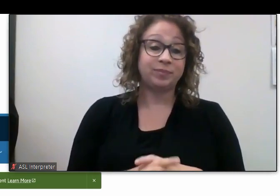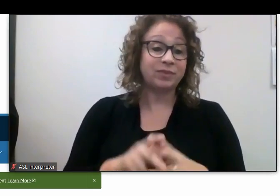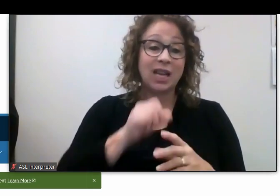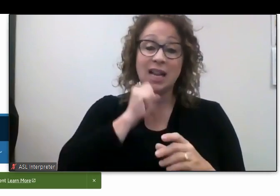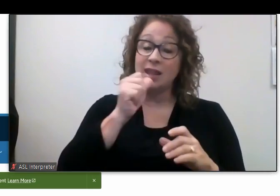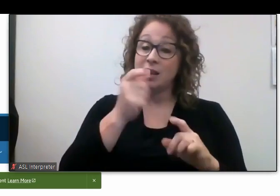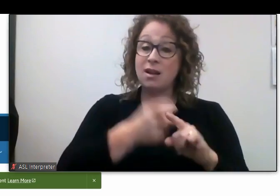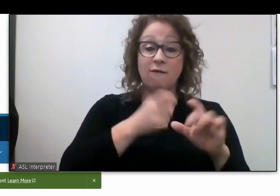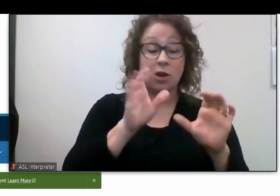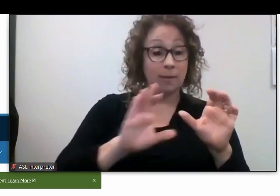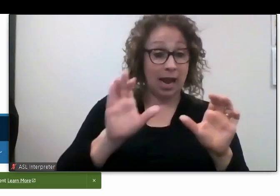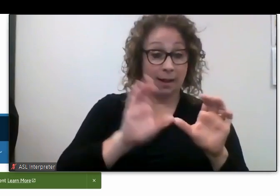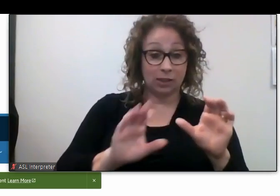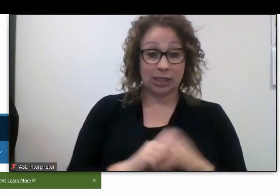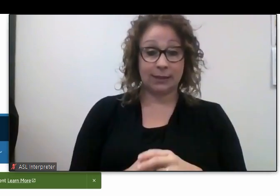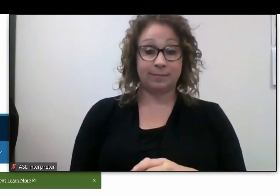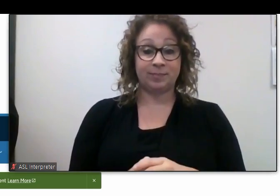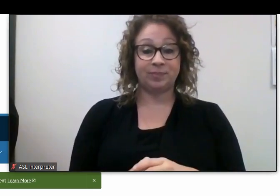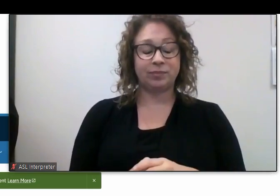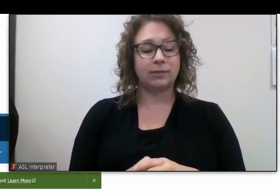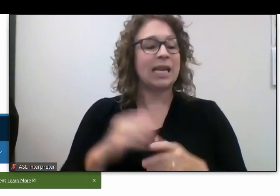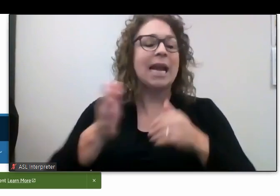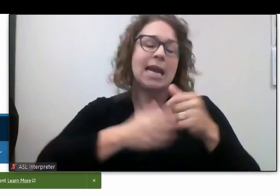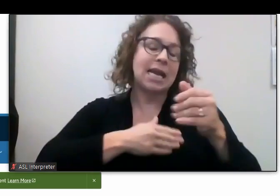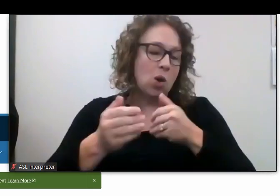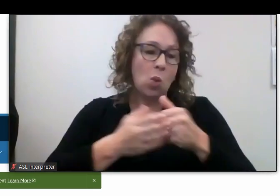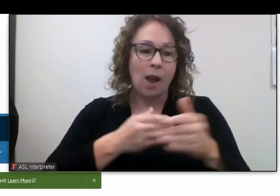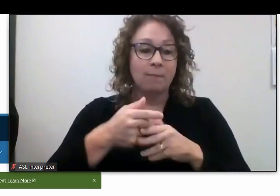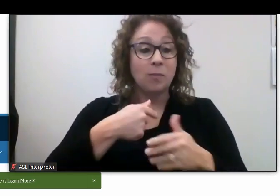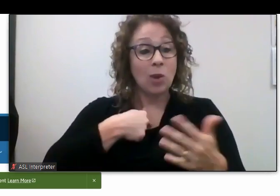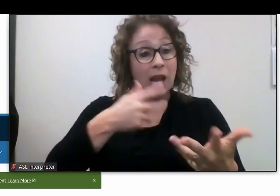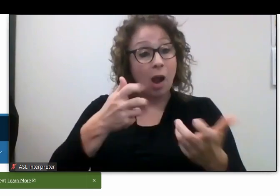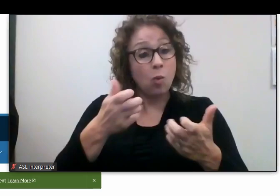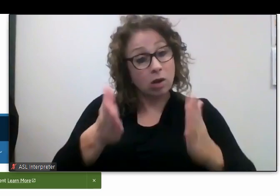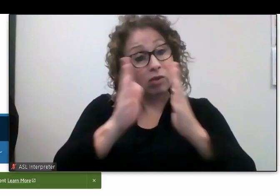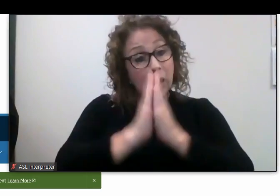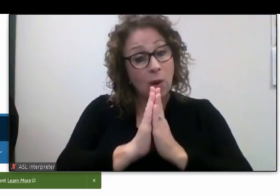So anyway, when I want to request an interpreter for a meeting